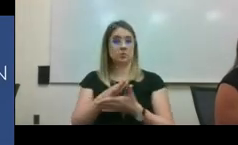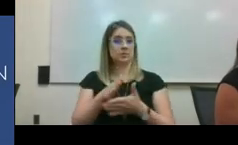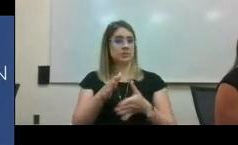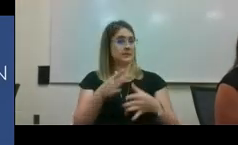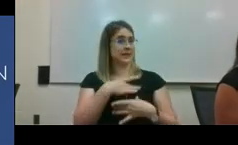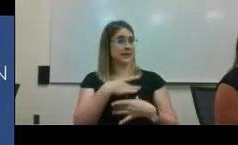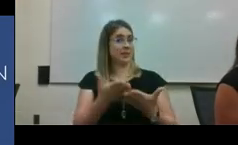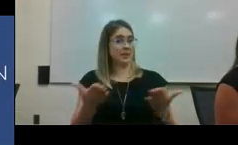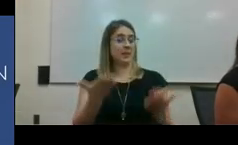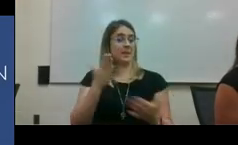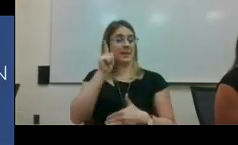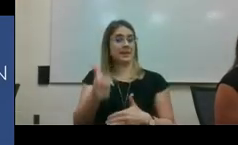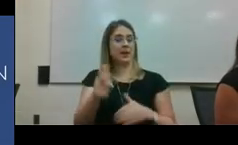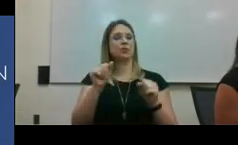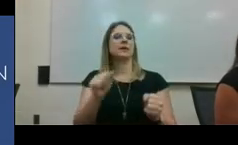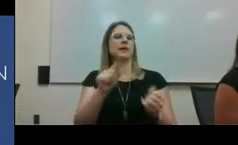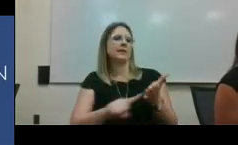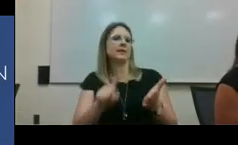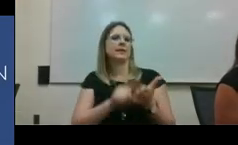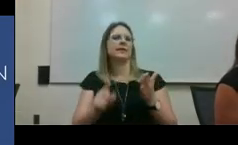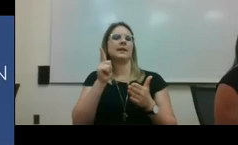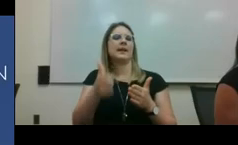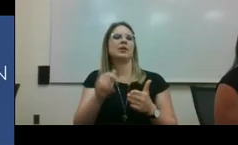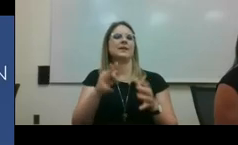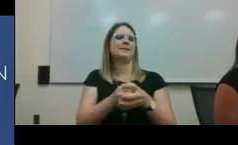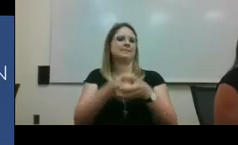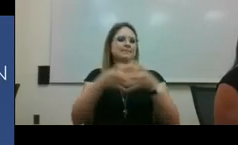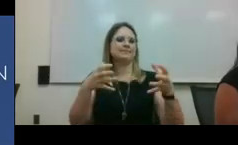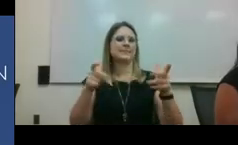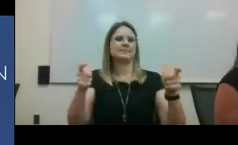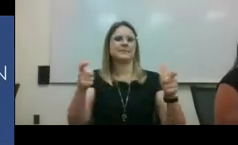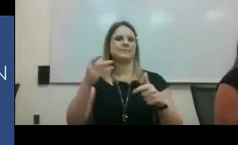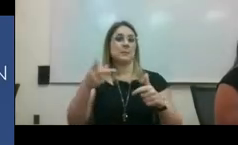that we could look at later with a bigger population and more experiences but that was something we did understand